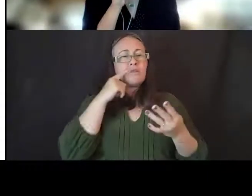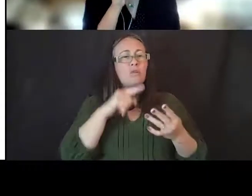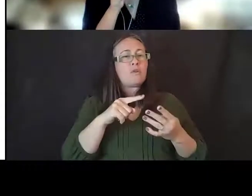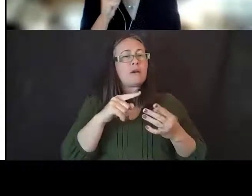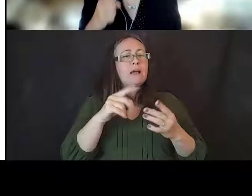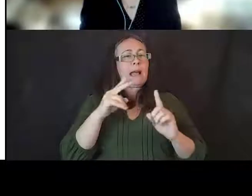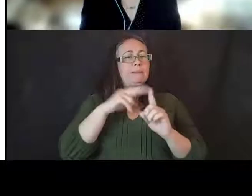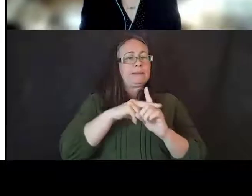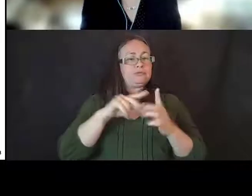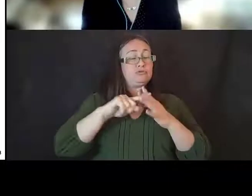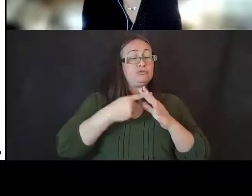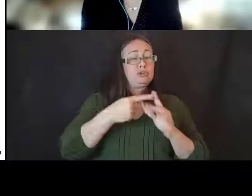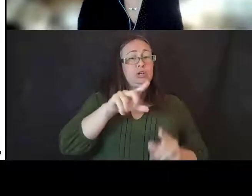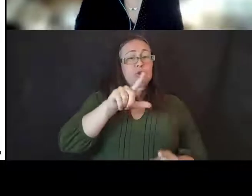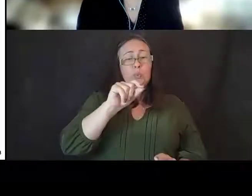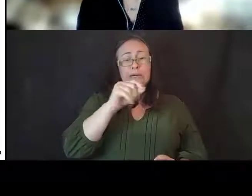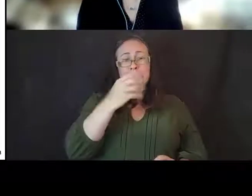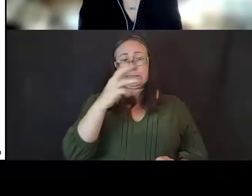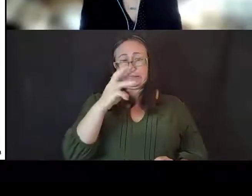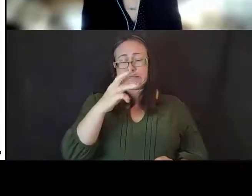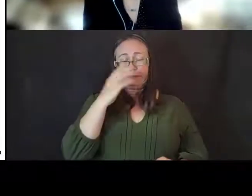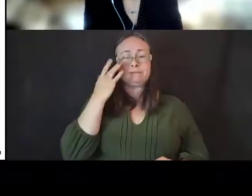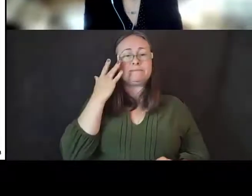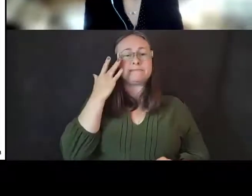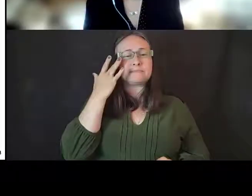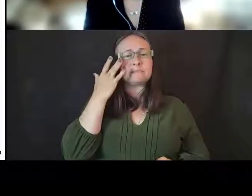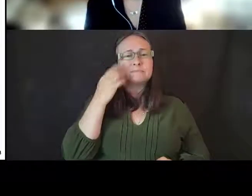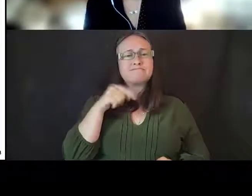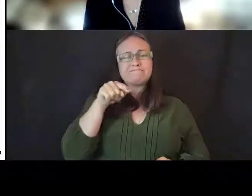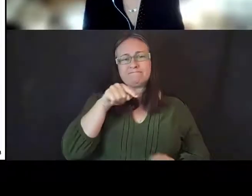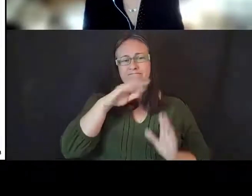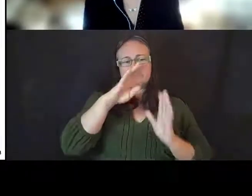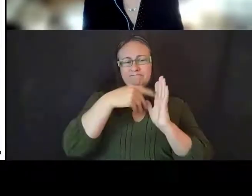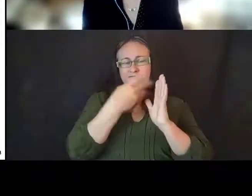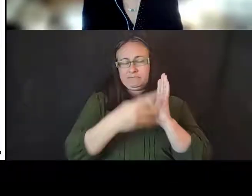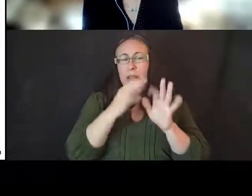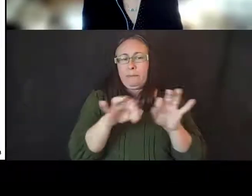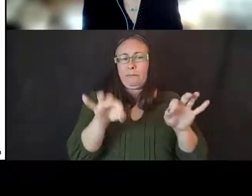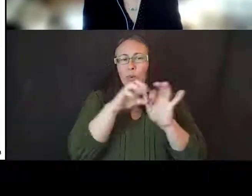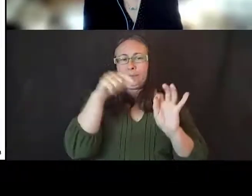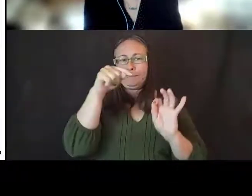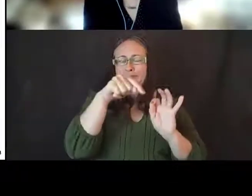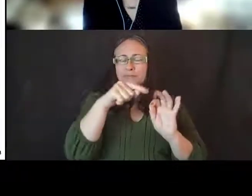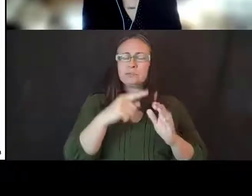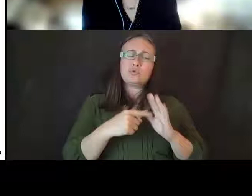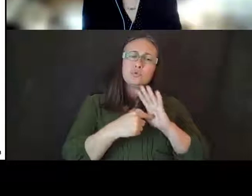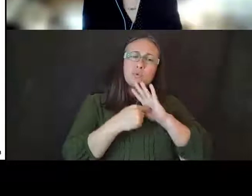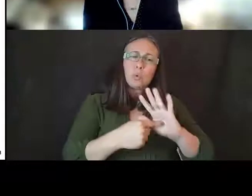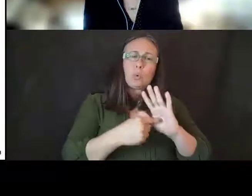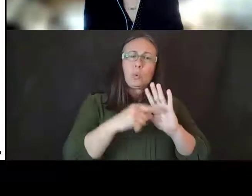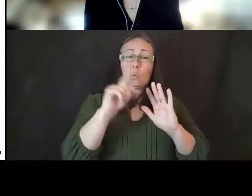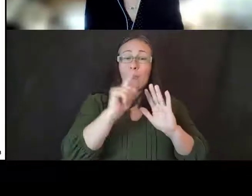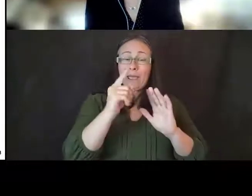Okay. Now this is an important chart. This is really showing you where in the application